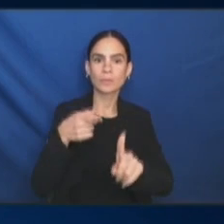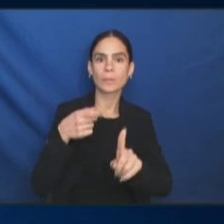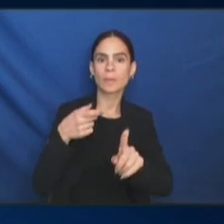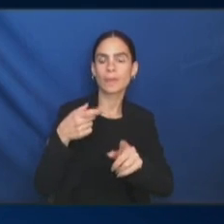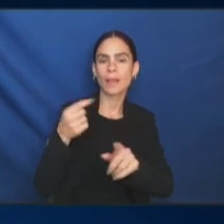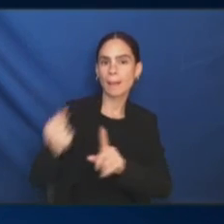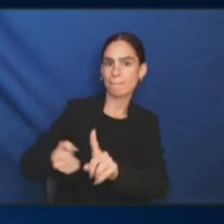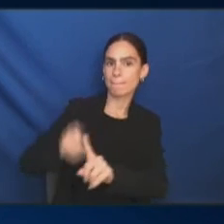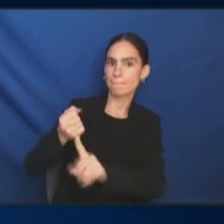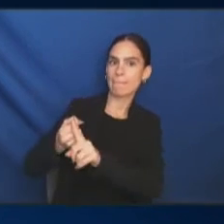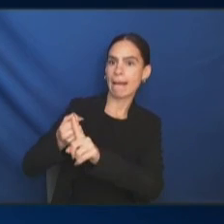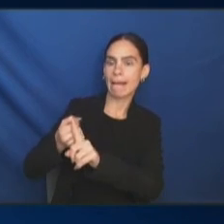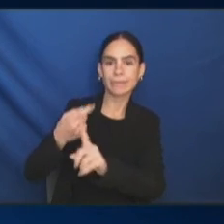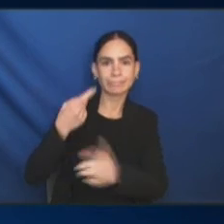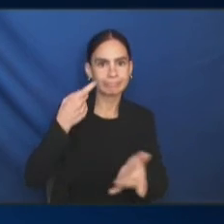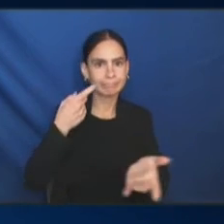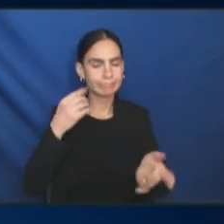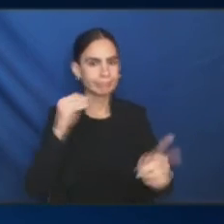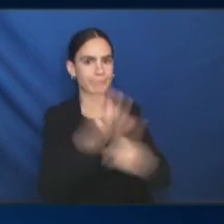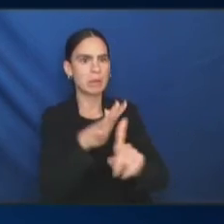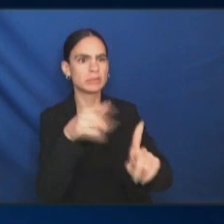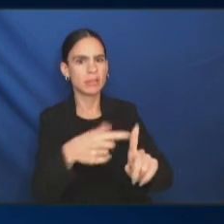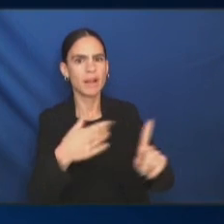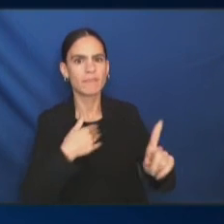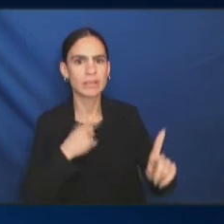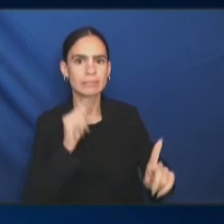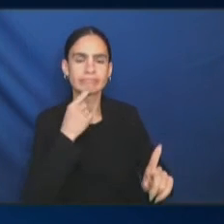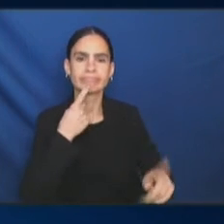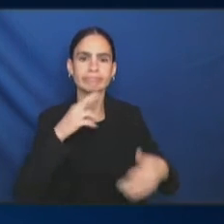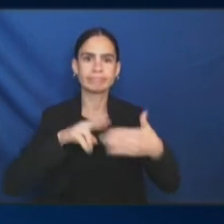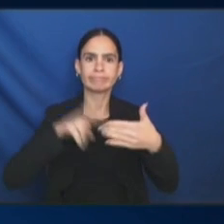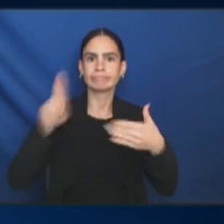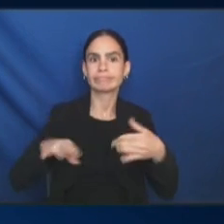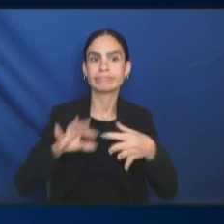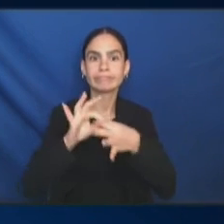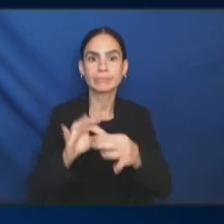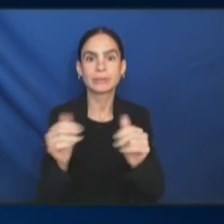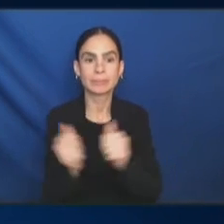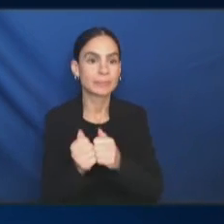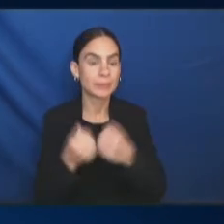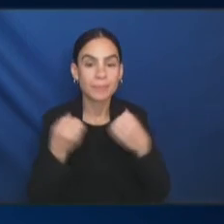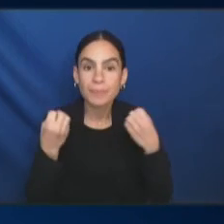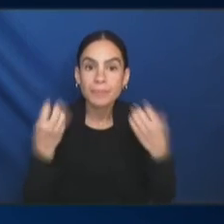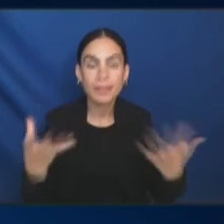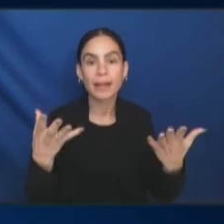outcomes, has to do with many of the social determinants related to class, to poverty, to language proficiency, to education, et cetera. Which, as we know, are very closely tied to structural racism. Next slide, please. So in terms of the specific impacts on Asian American and native Hawaiian and Pacific Island populations, the literature on this, for reasons we'll talk about in a second, are -- is relatively